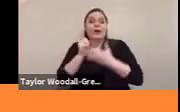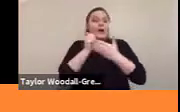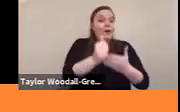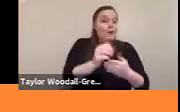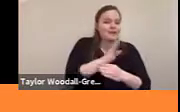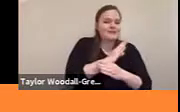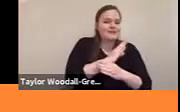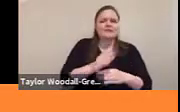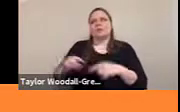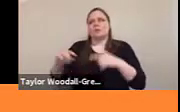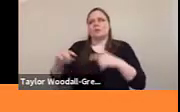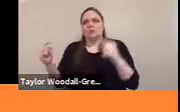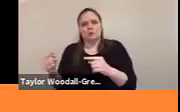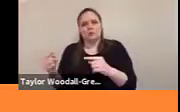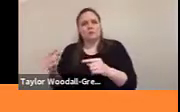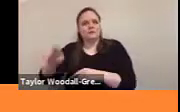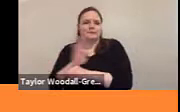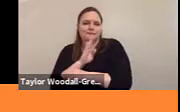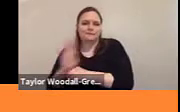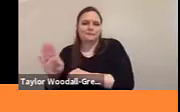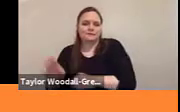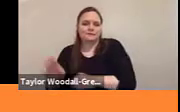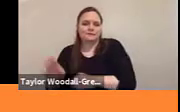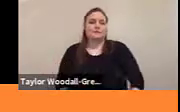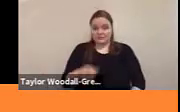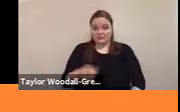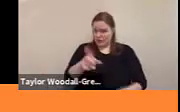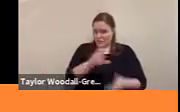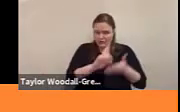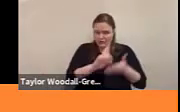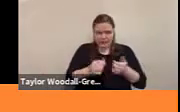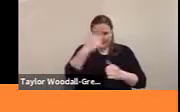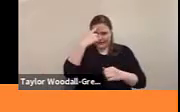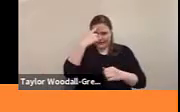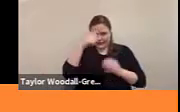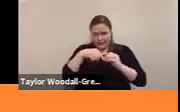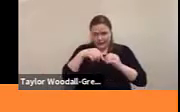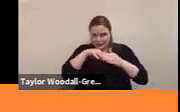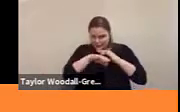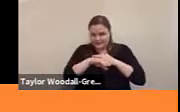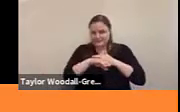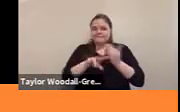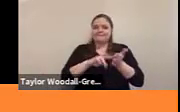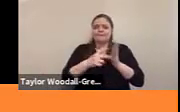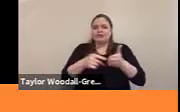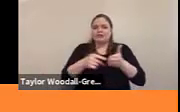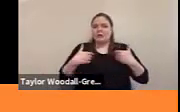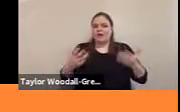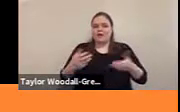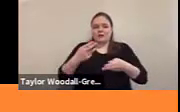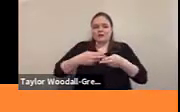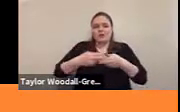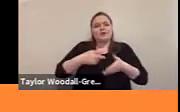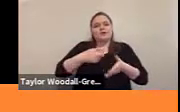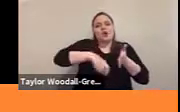When you don't design with accessibility in mind, you end up with the cost for remediation and that means to fix it and make it accessible.